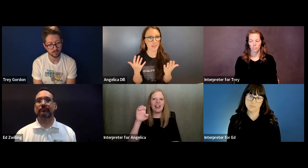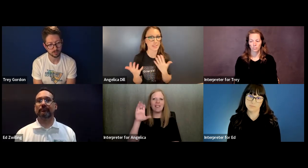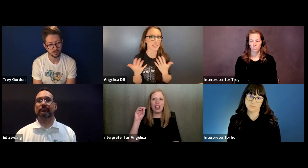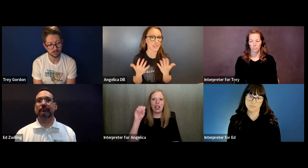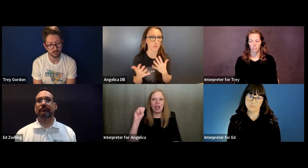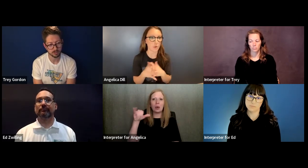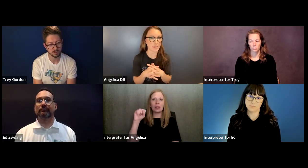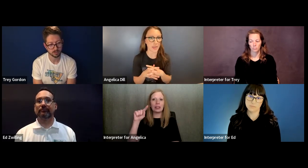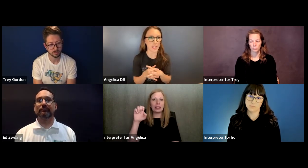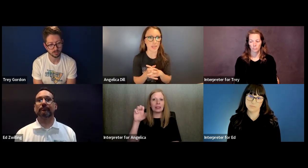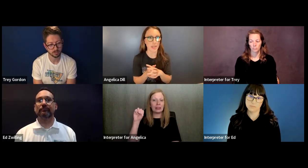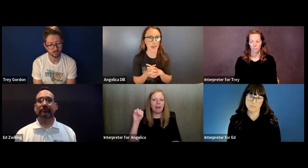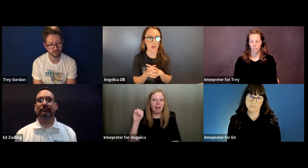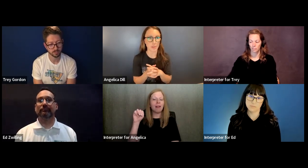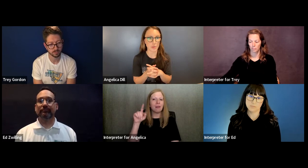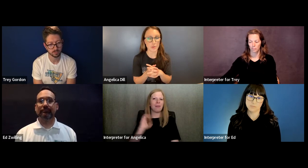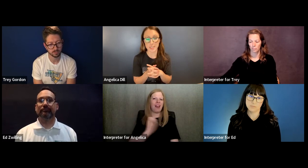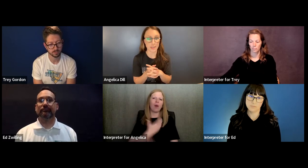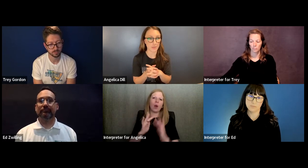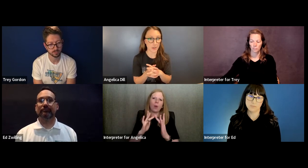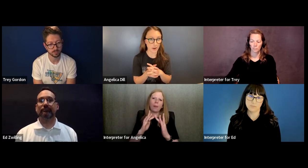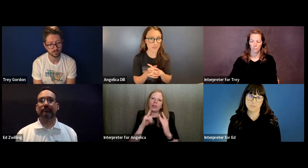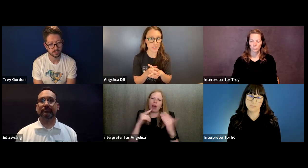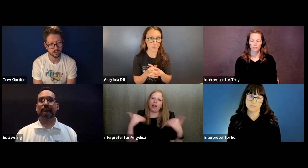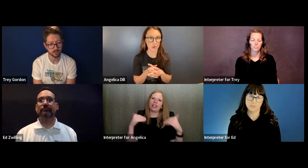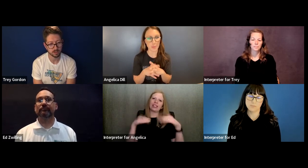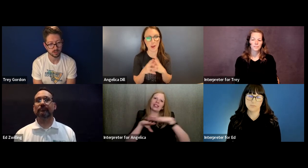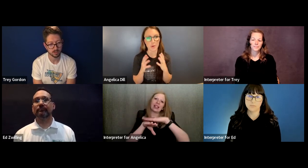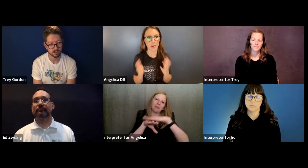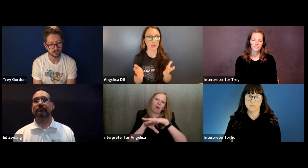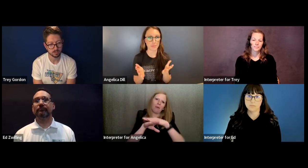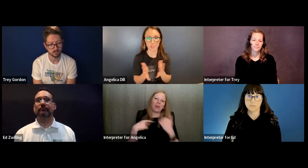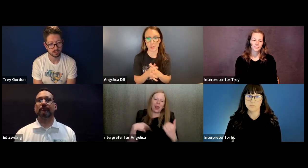an accessible website um you don't see that very often and we're really proud um to show